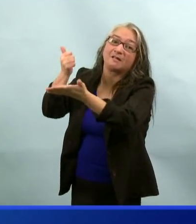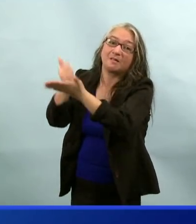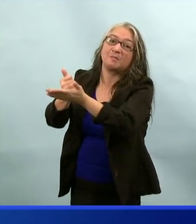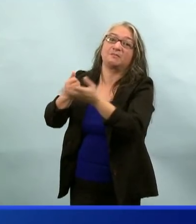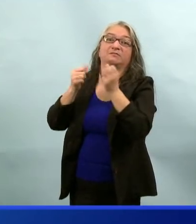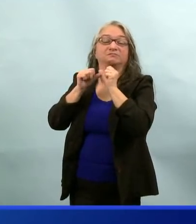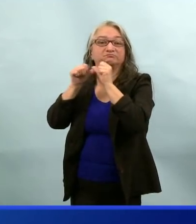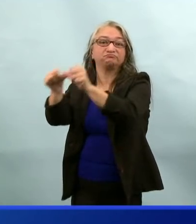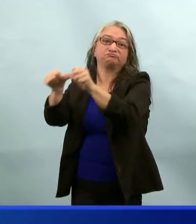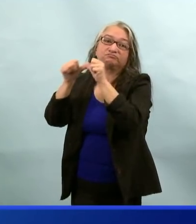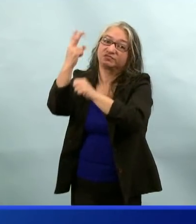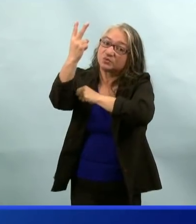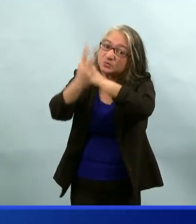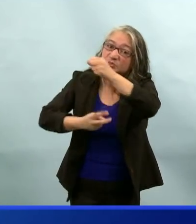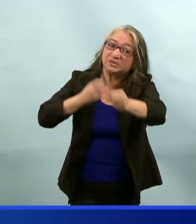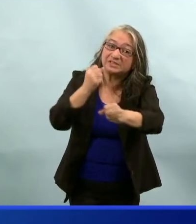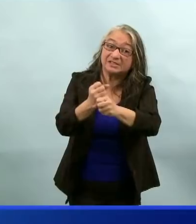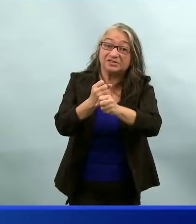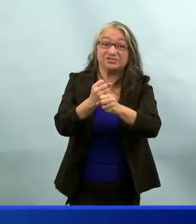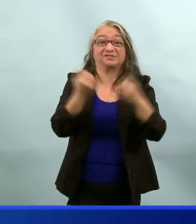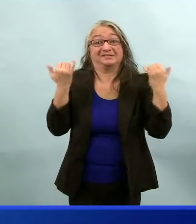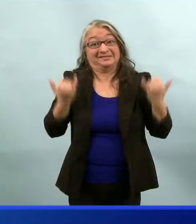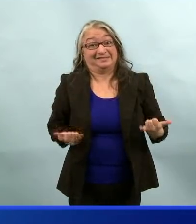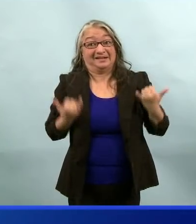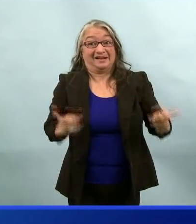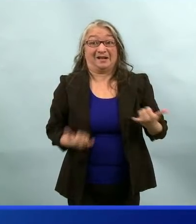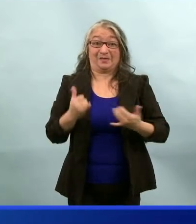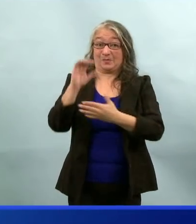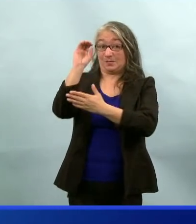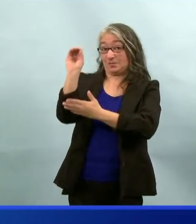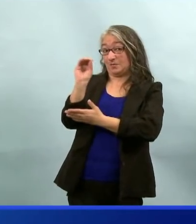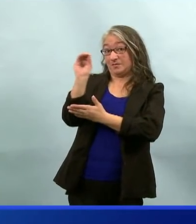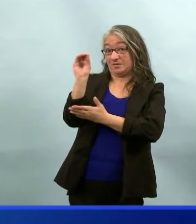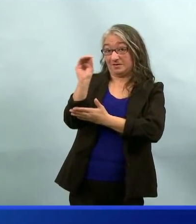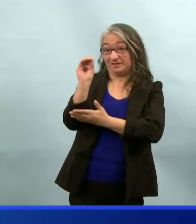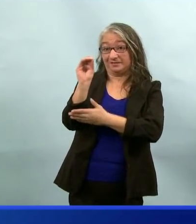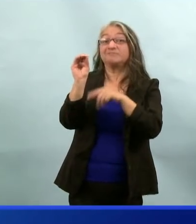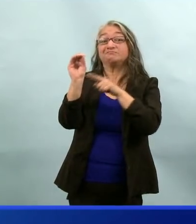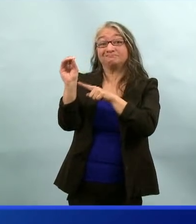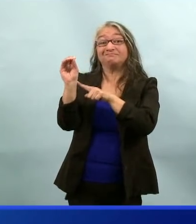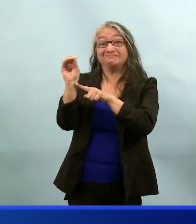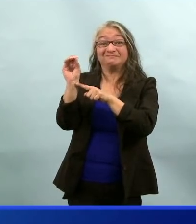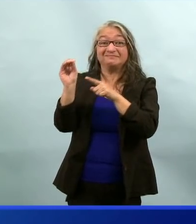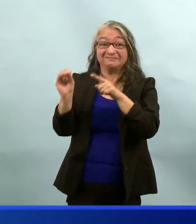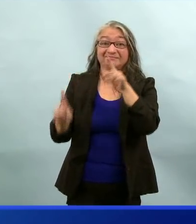increasing numbers of unvaccinated patients coming into hospital and requiring icu care